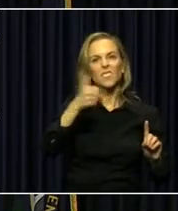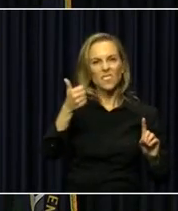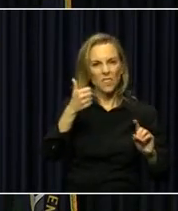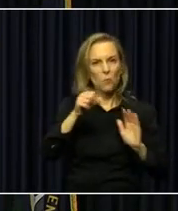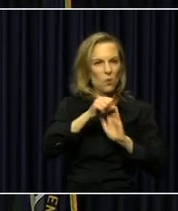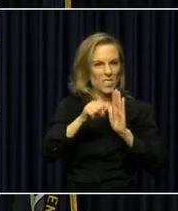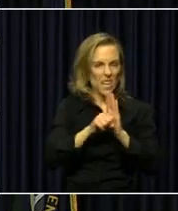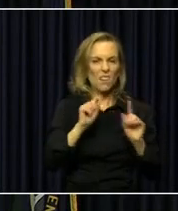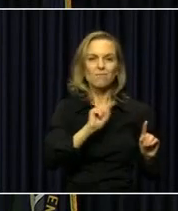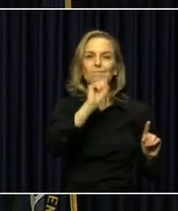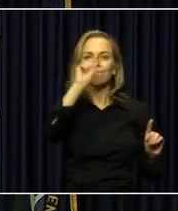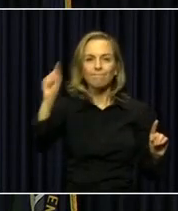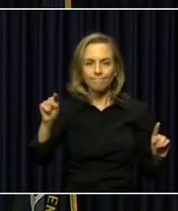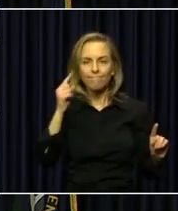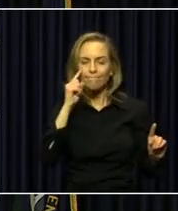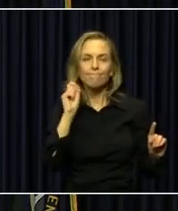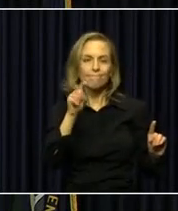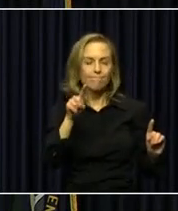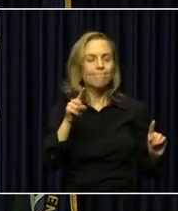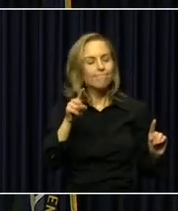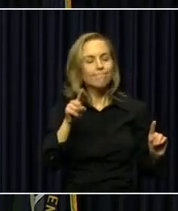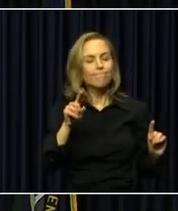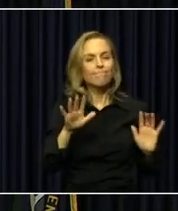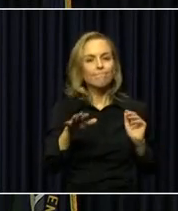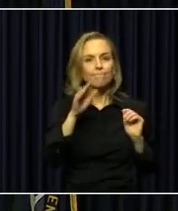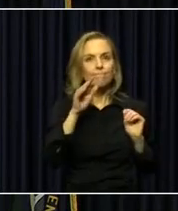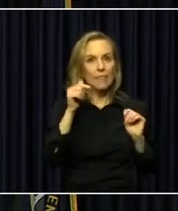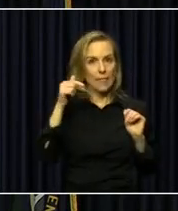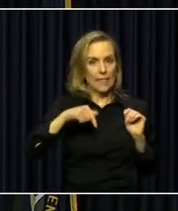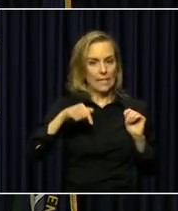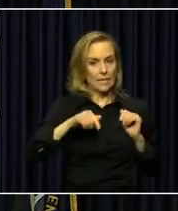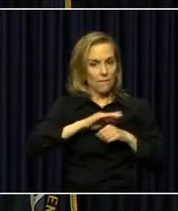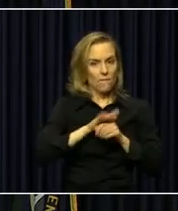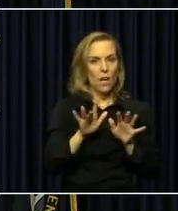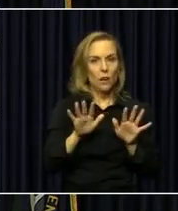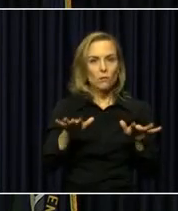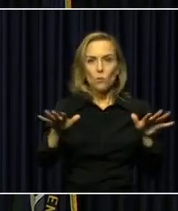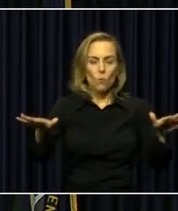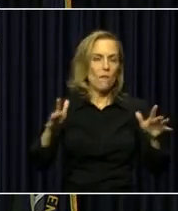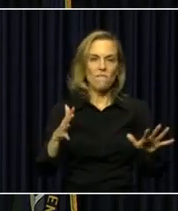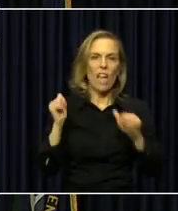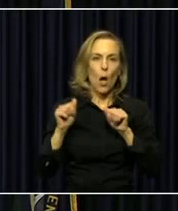SO STARTING ON TUESDAY,